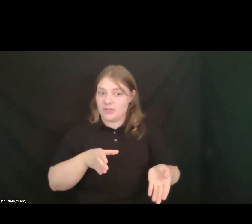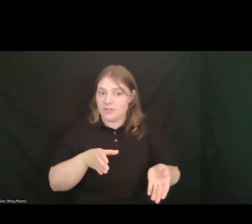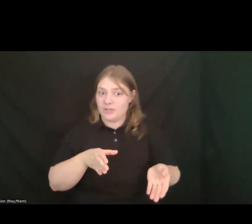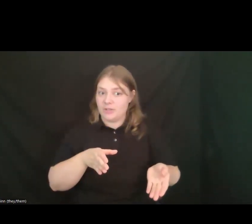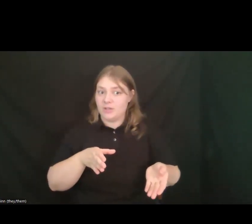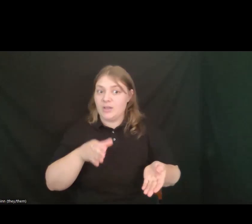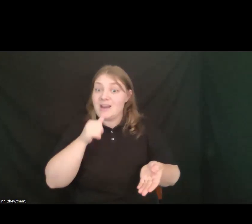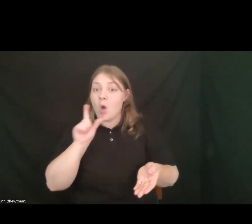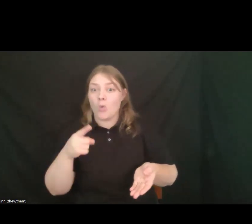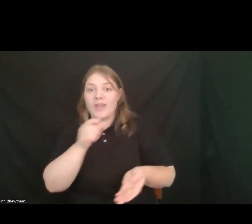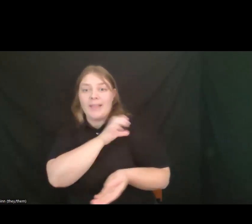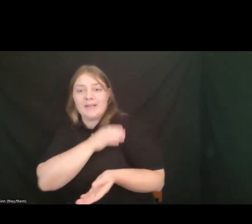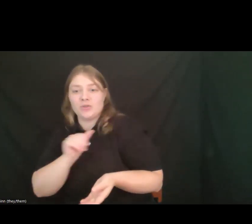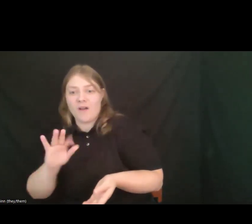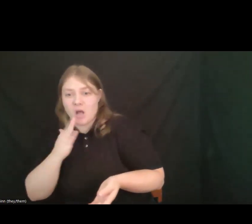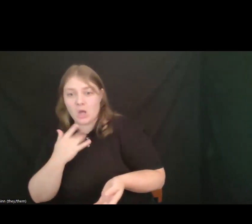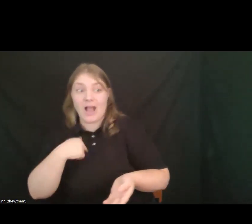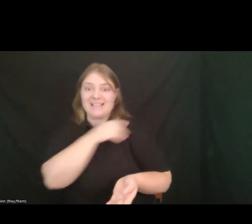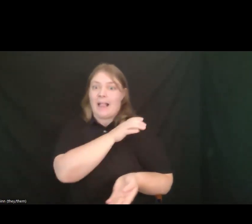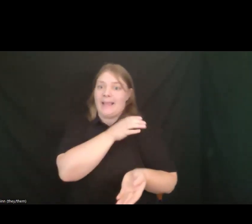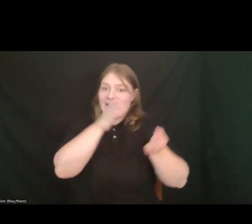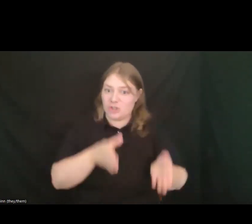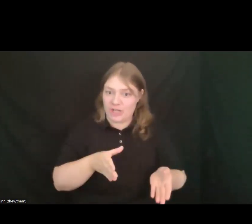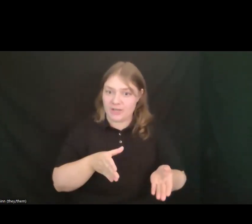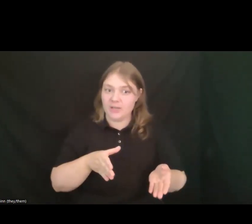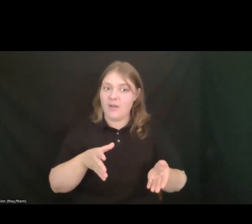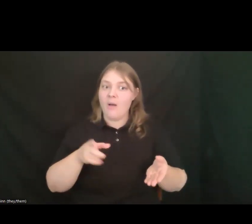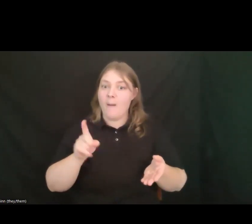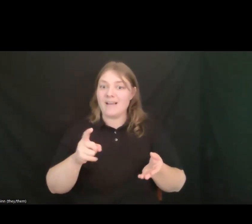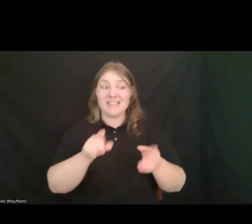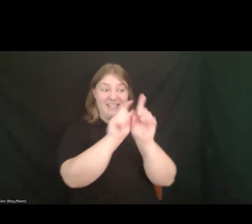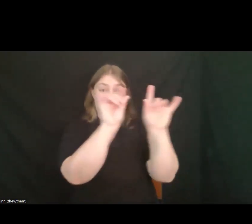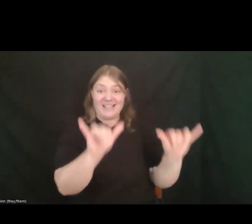it is my responsibility to say let's separate the system problems from the individual people